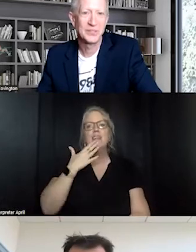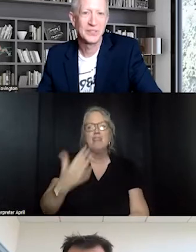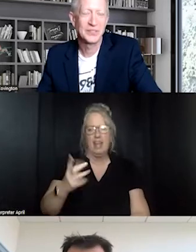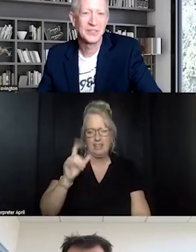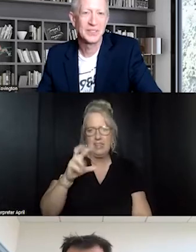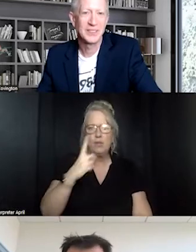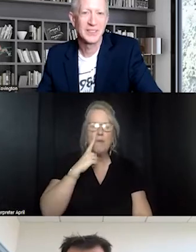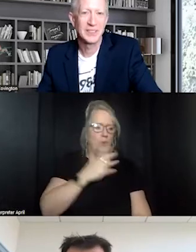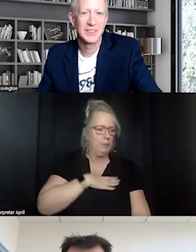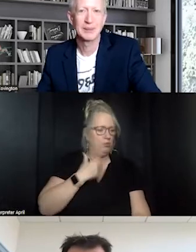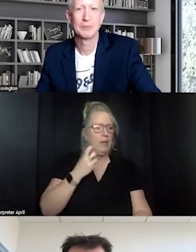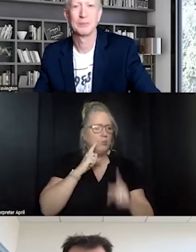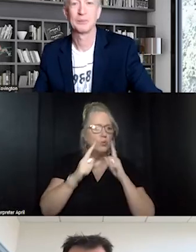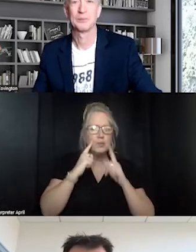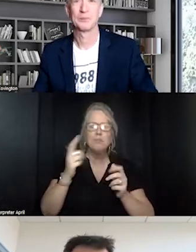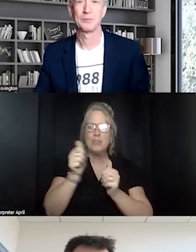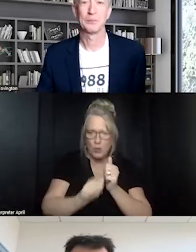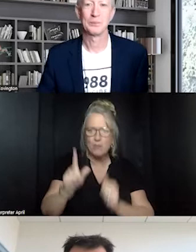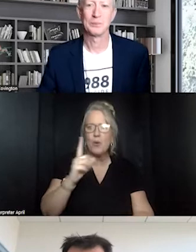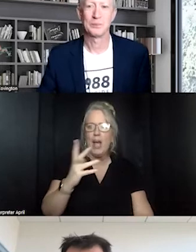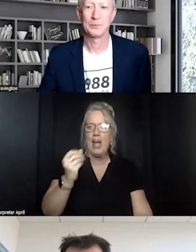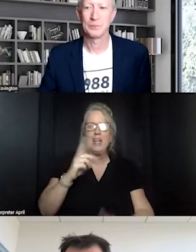ABLE TO SPEAK TO AVENUE BODY. BE IN FRONT OF SUCH AN AMAZING GROUP.